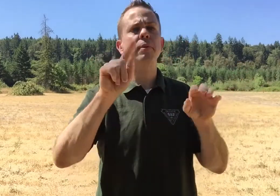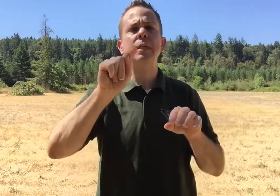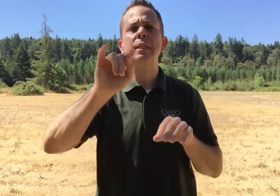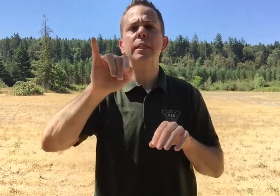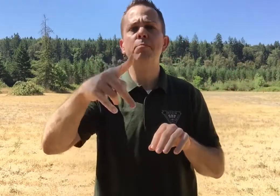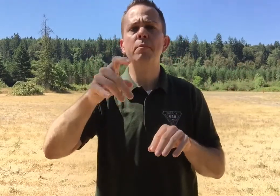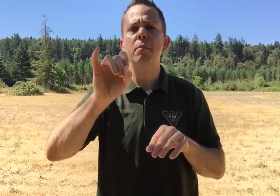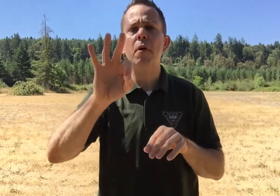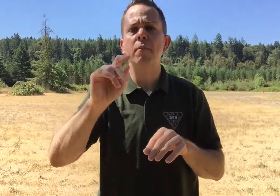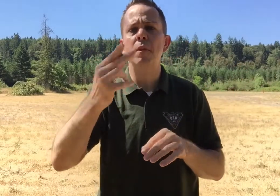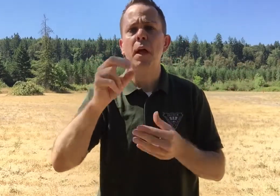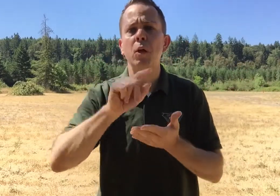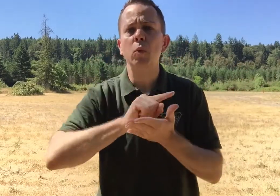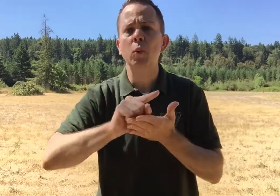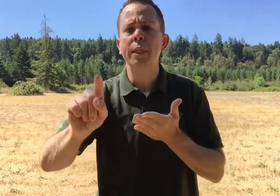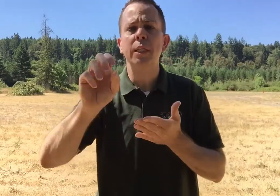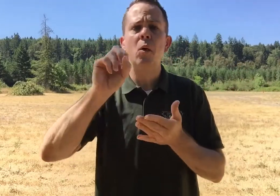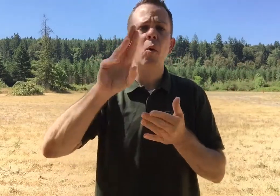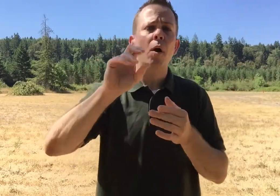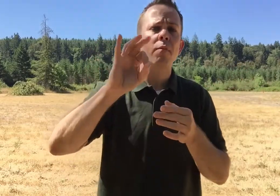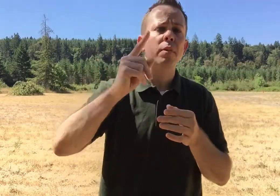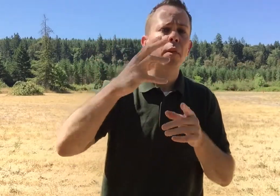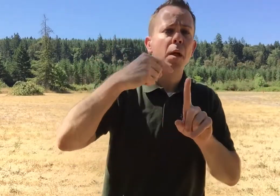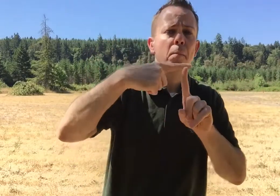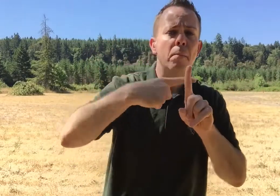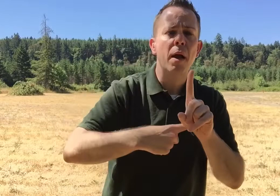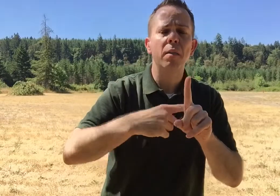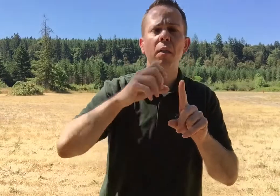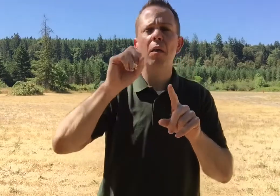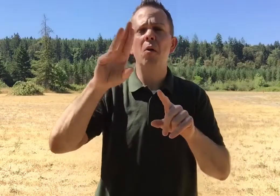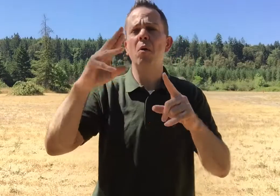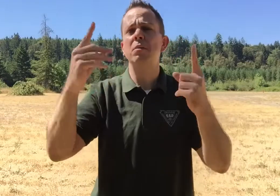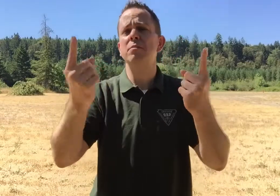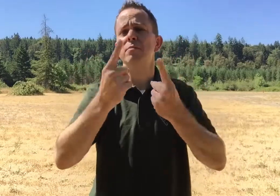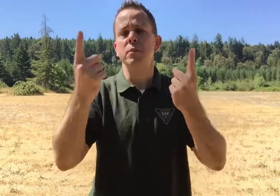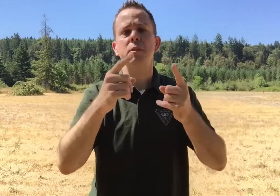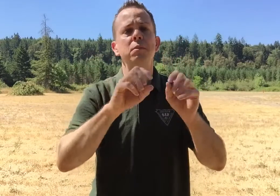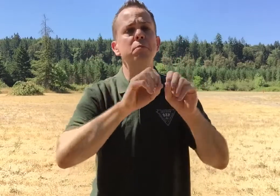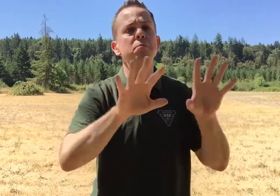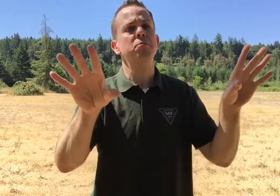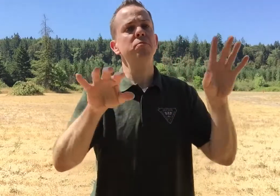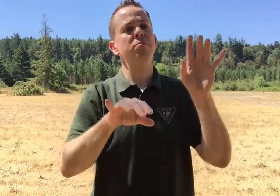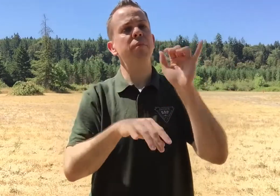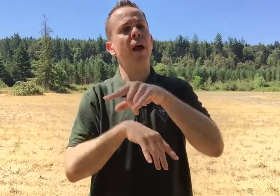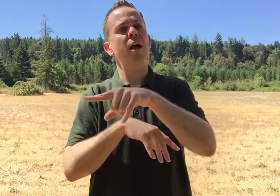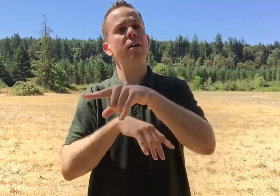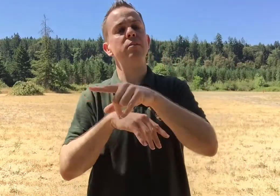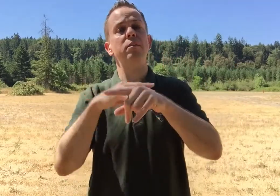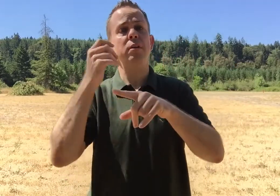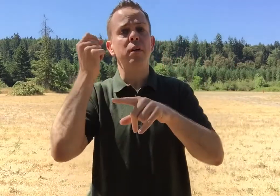via a "tips of the week" or "tips of the month" bulletin in order to increase recognition that deaf people